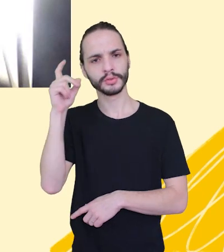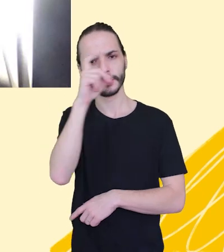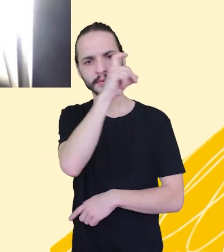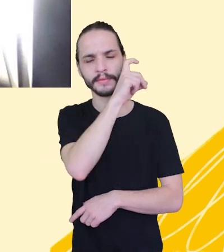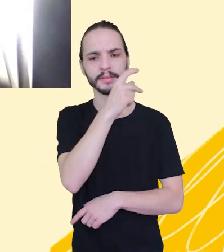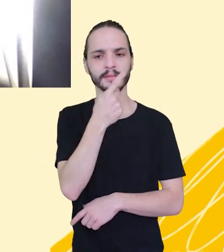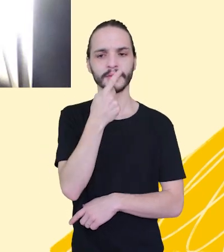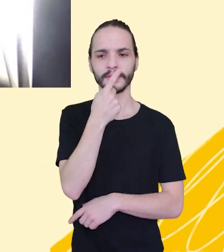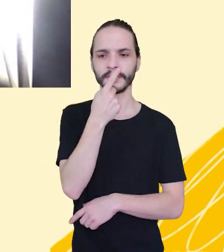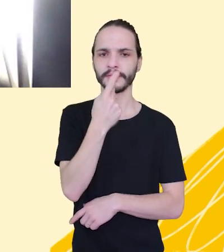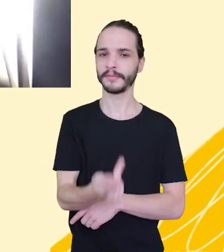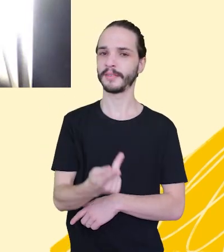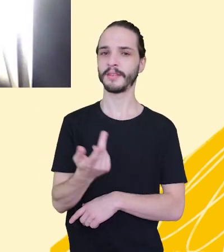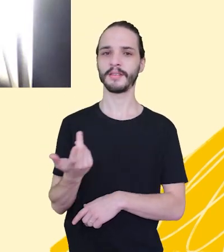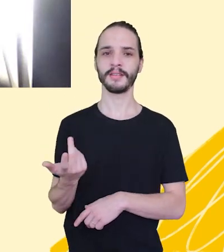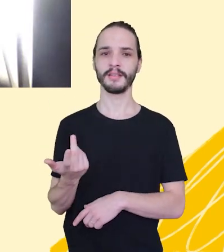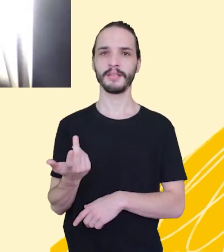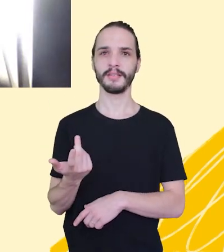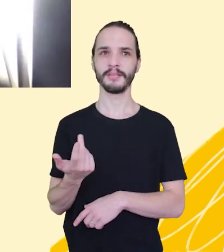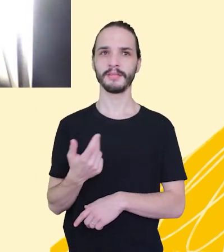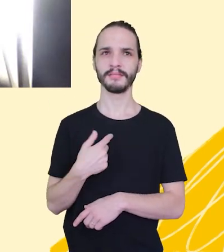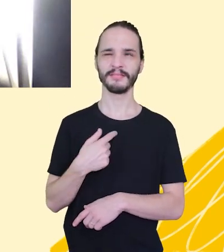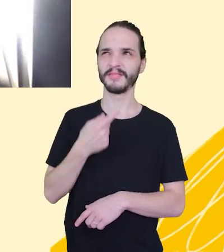Because it's me who's talking and I talk with my experience.